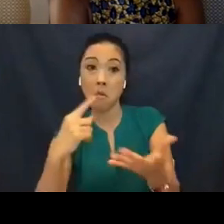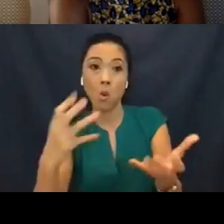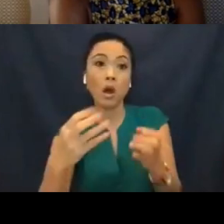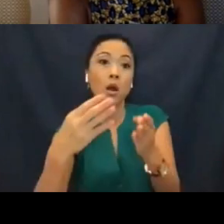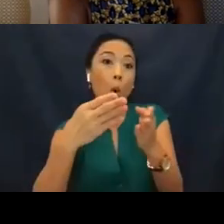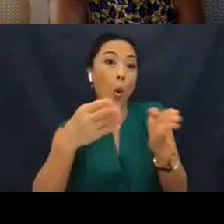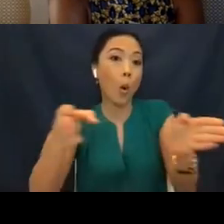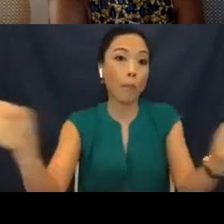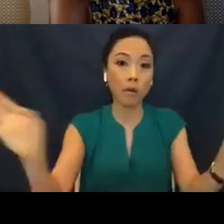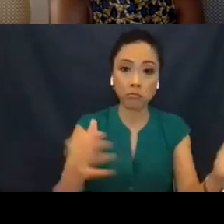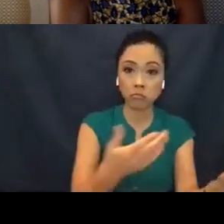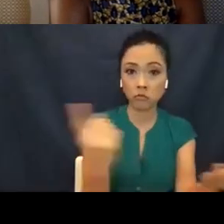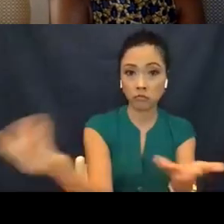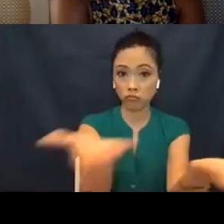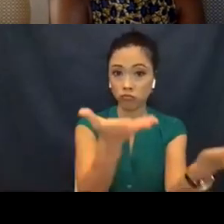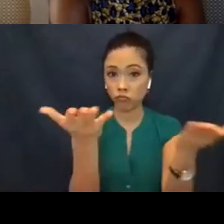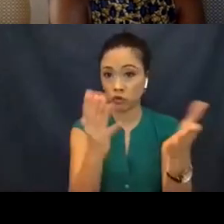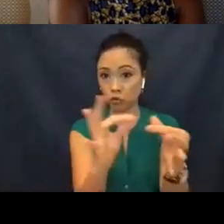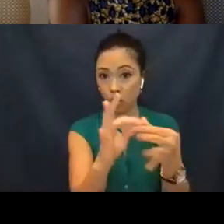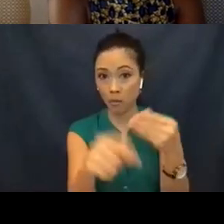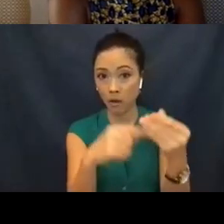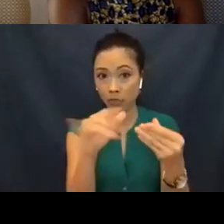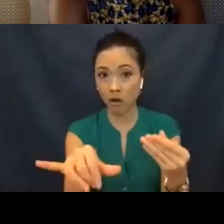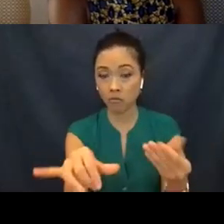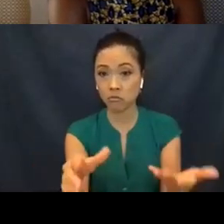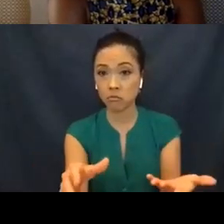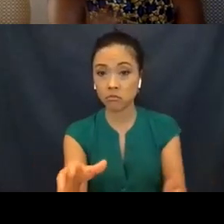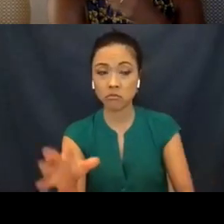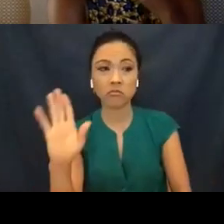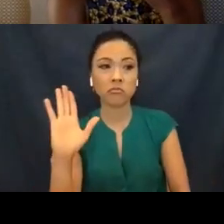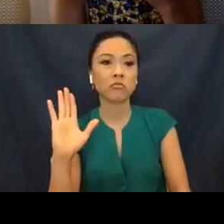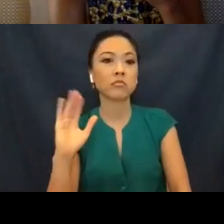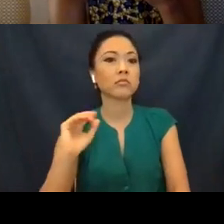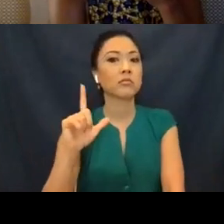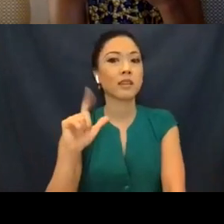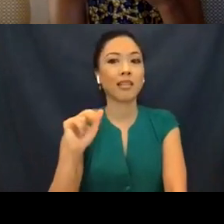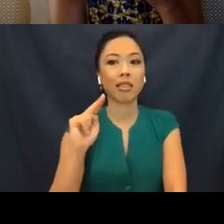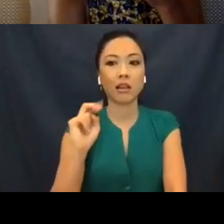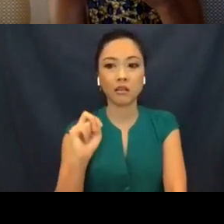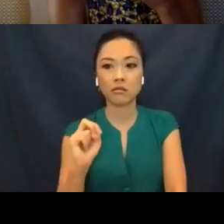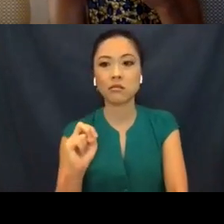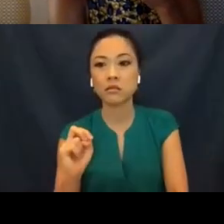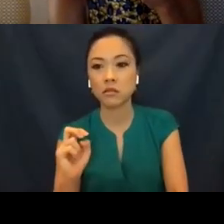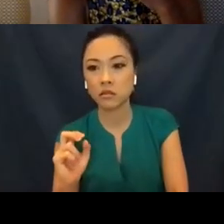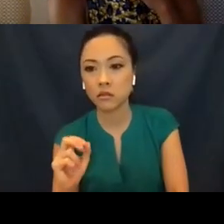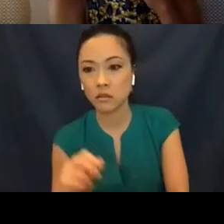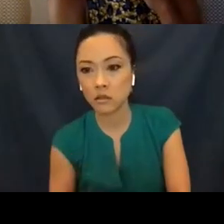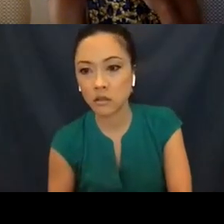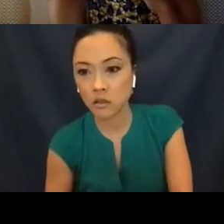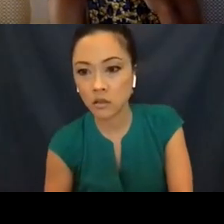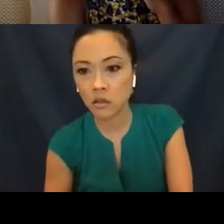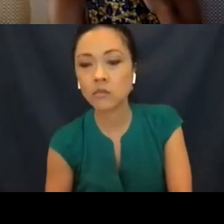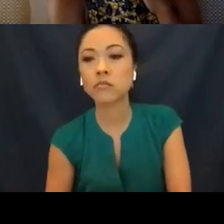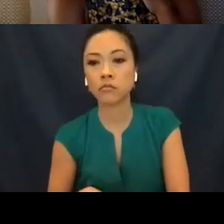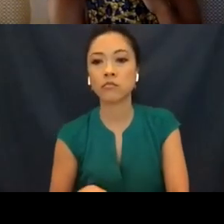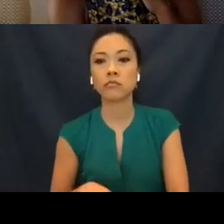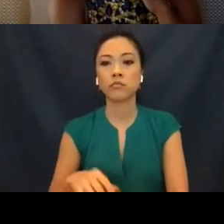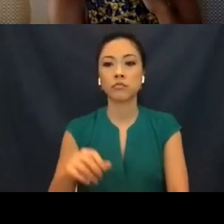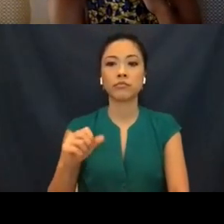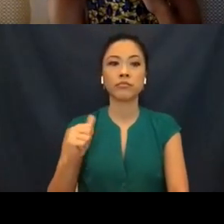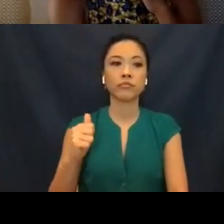Yeah, before the pandemic or the most recently iterations,